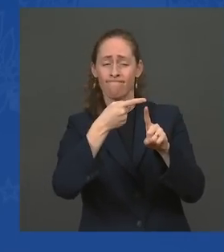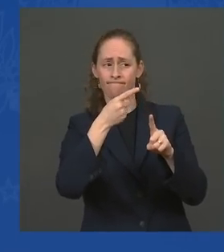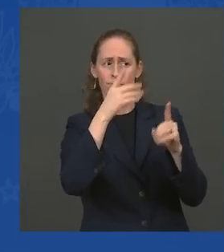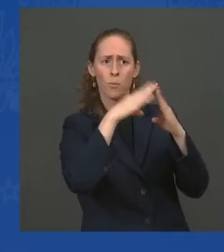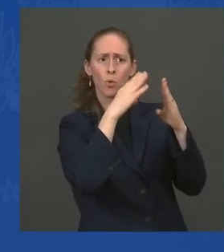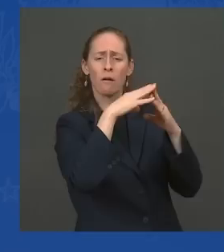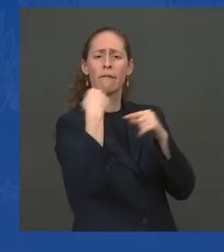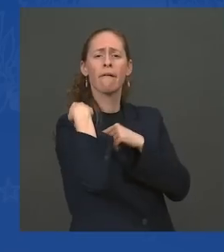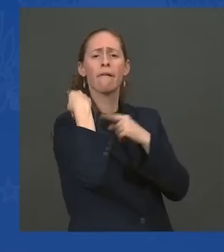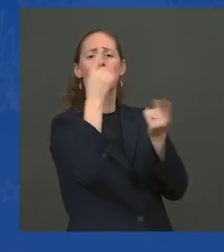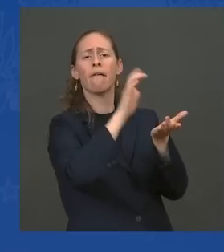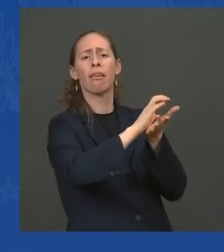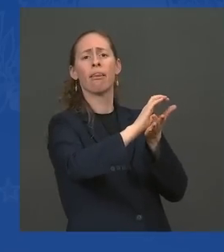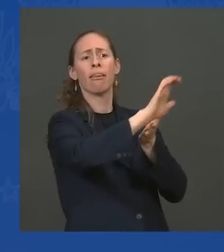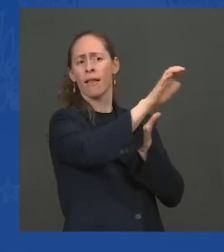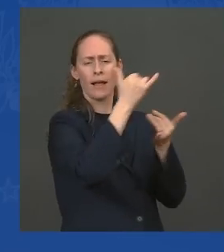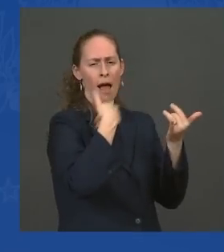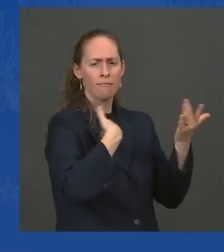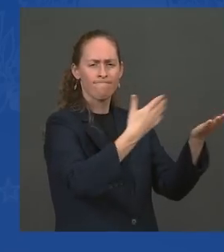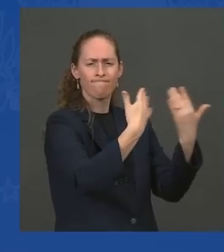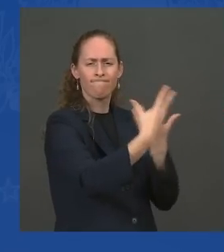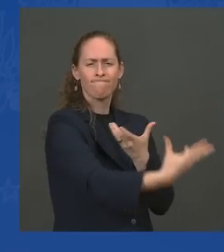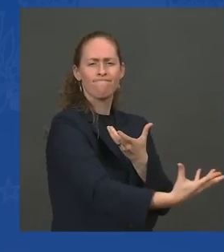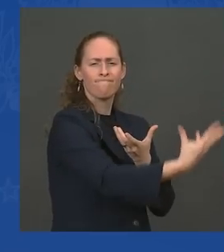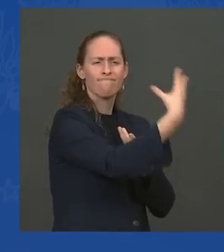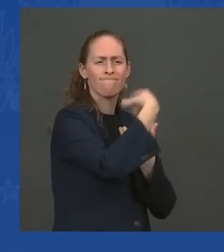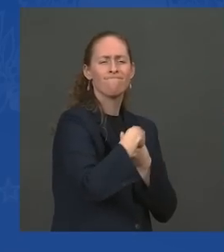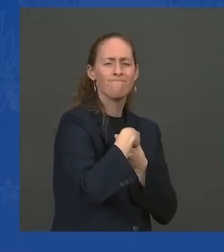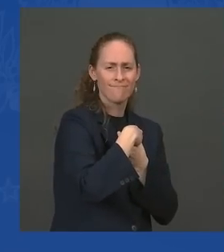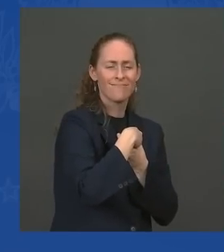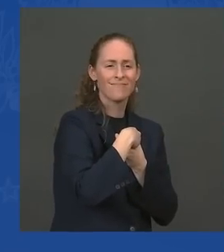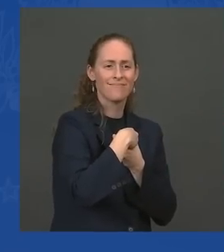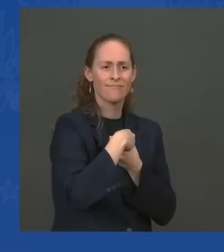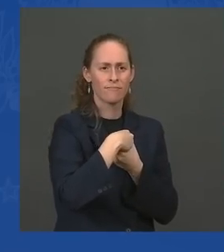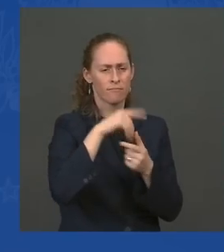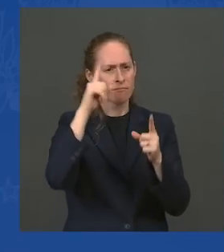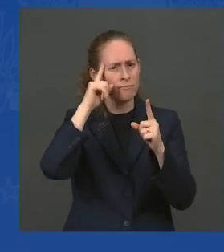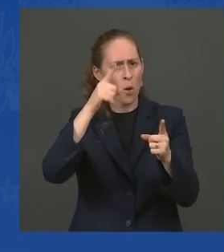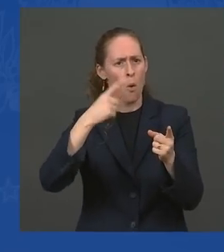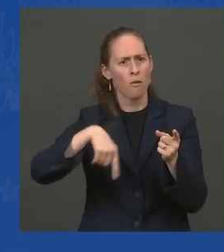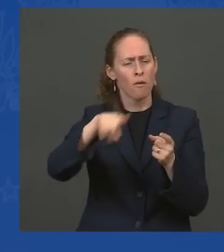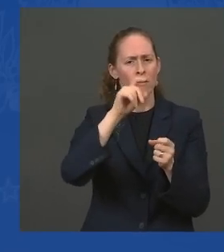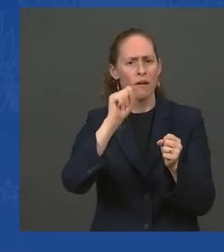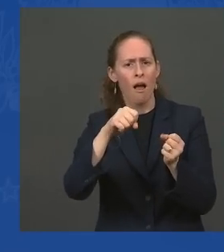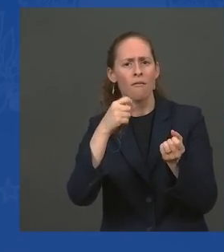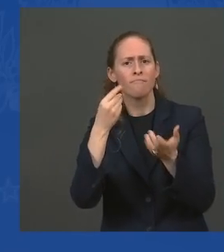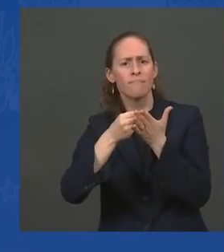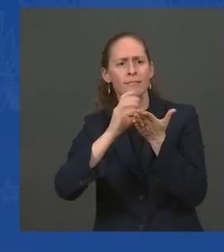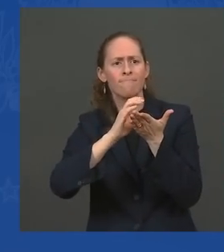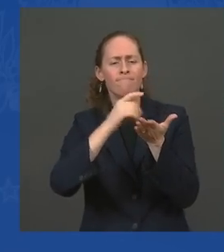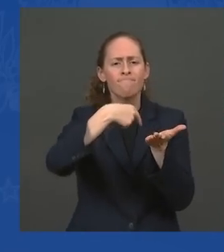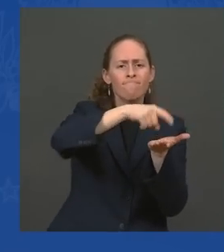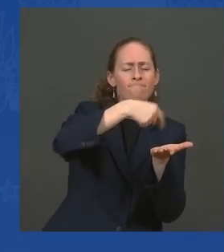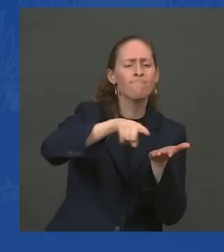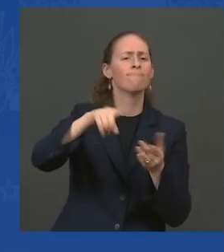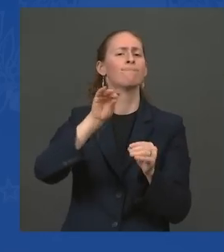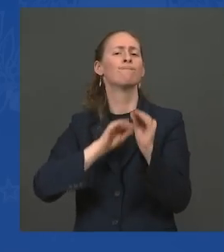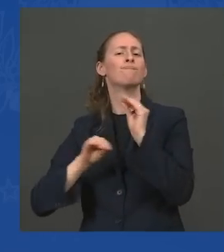about spending this money and helping Americans all across this country. We're going to keep fighting for the President's full build back better framework